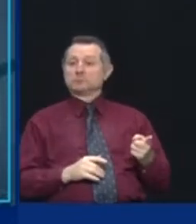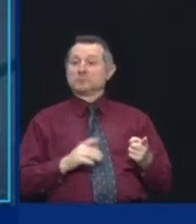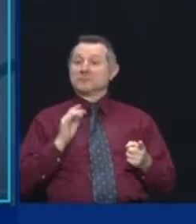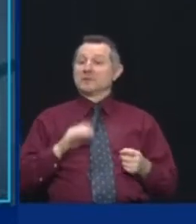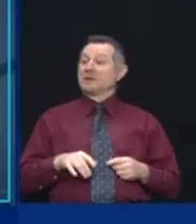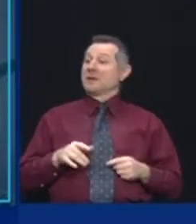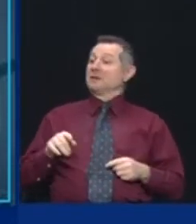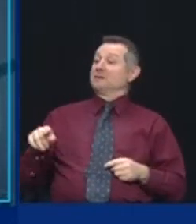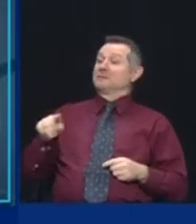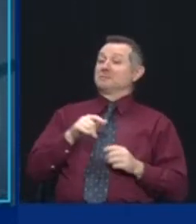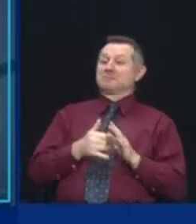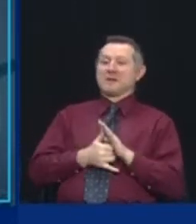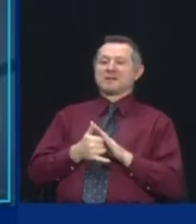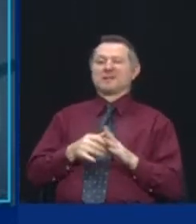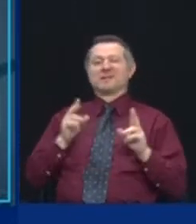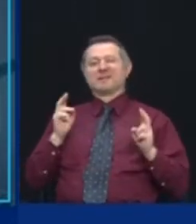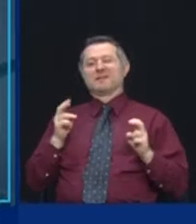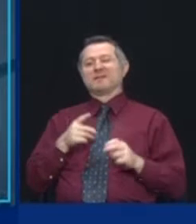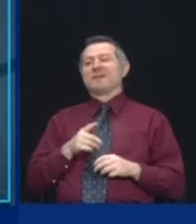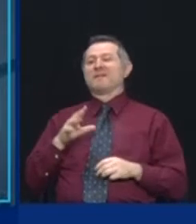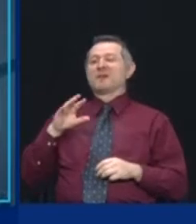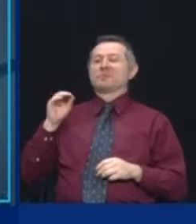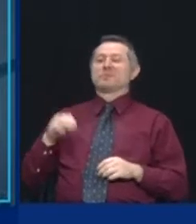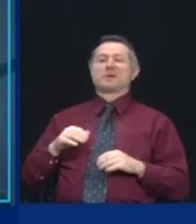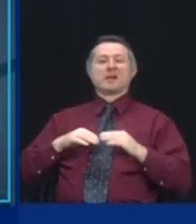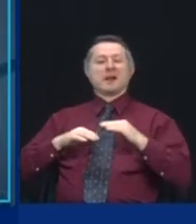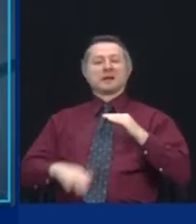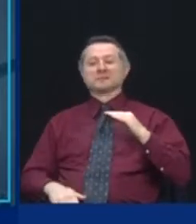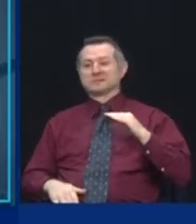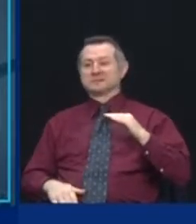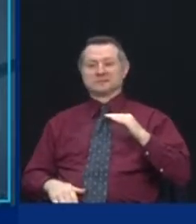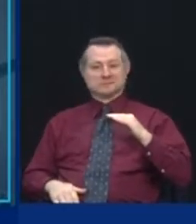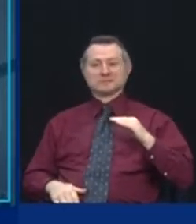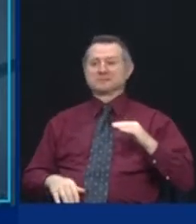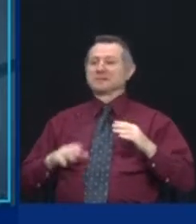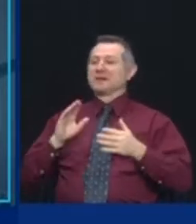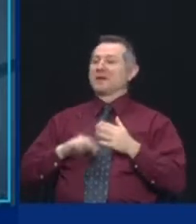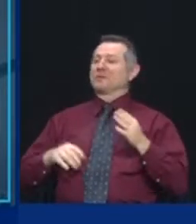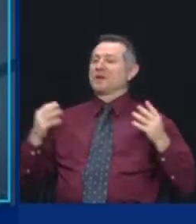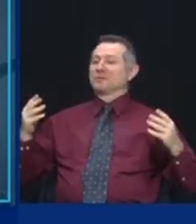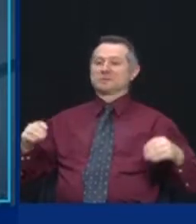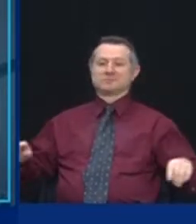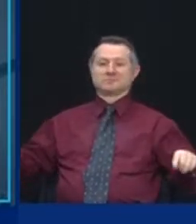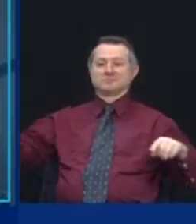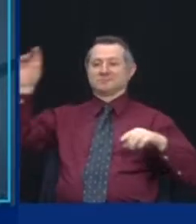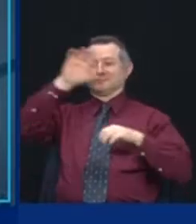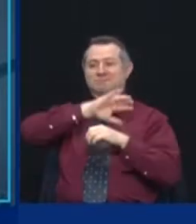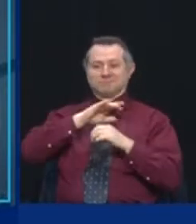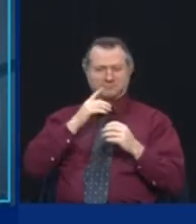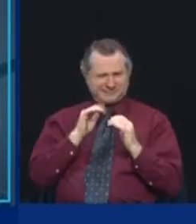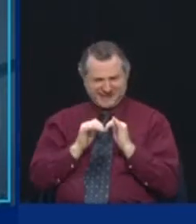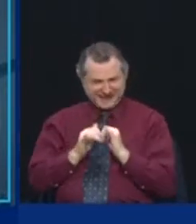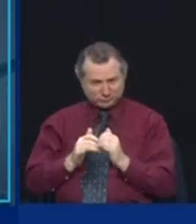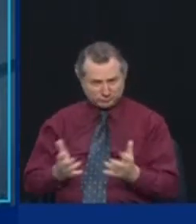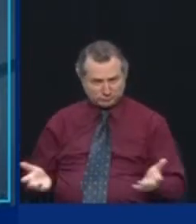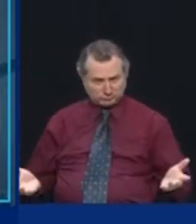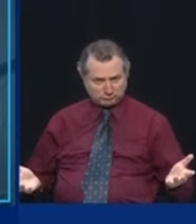MANHATTAN, .9. HOW DO YOU EXPLAIN MANHATTAN AT HALF THE POSITIVITY RATE OF THE